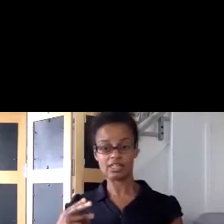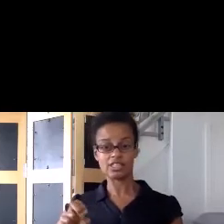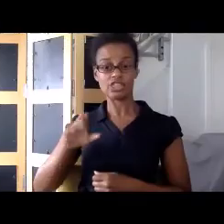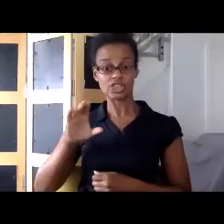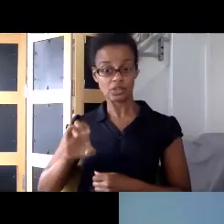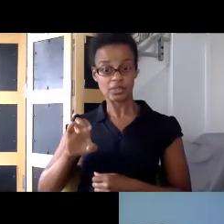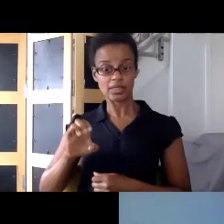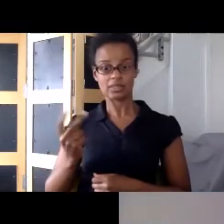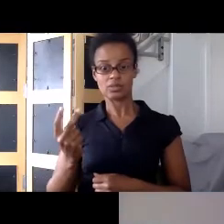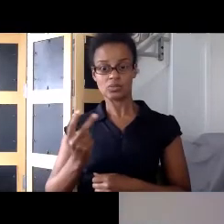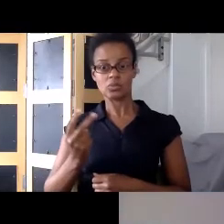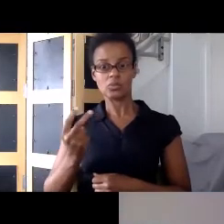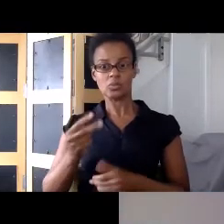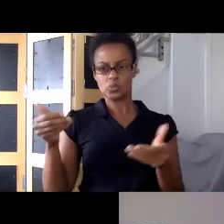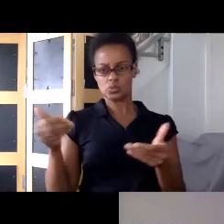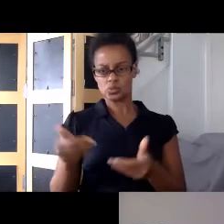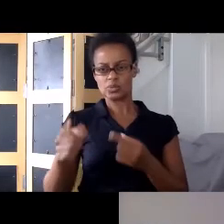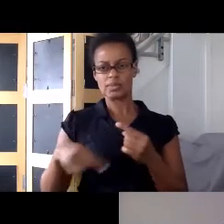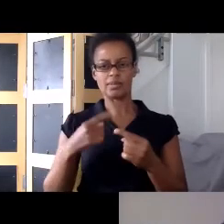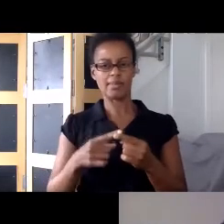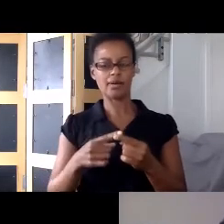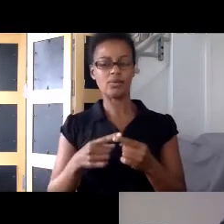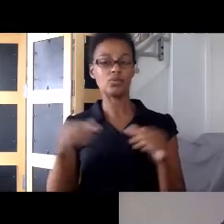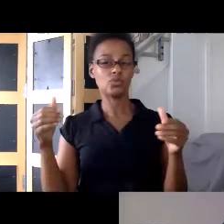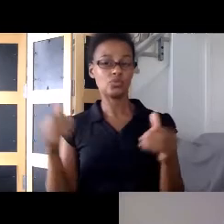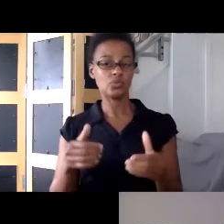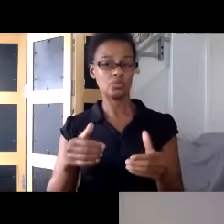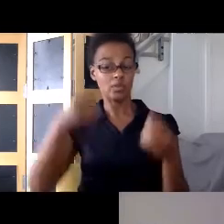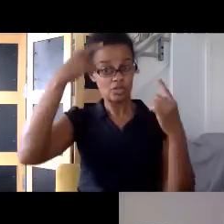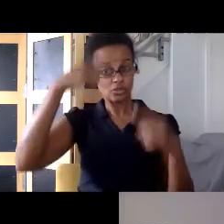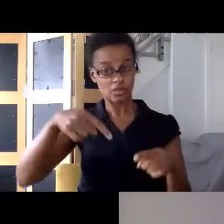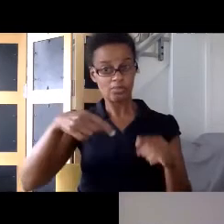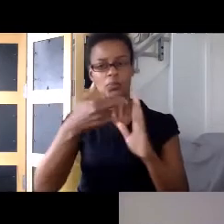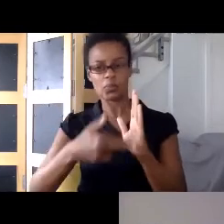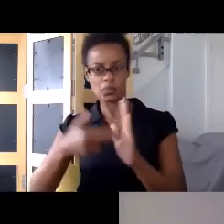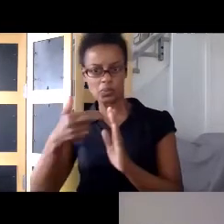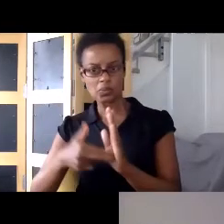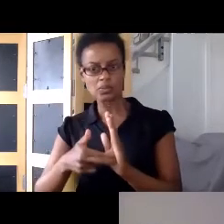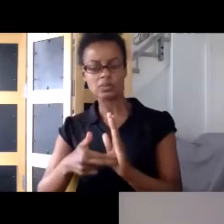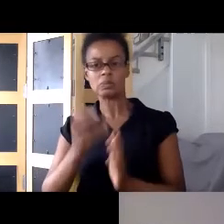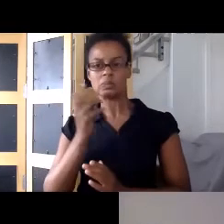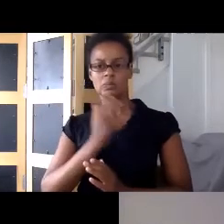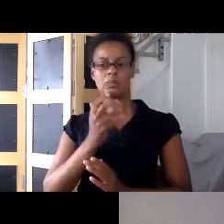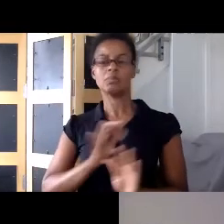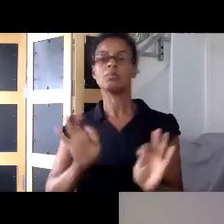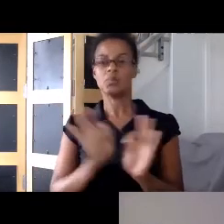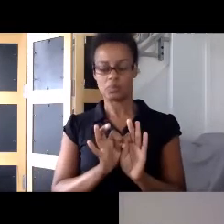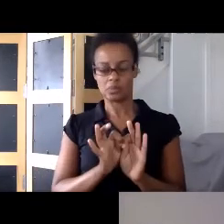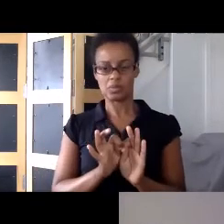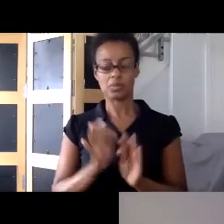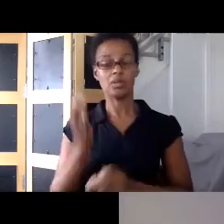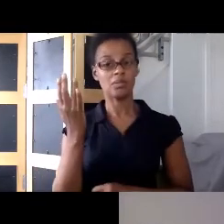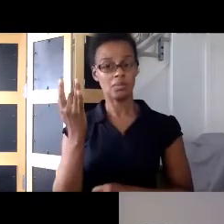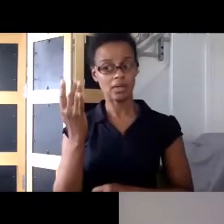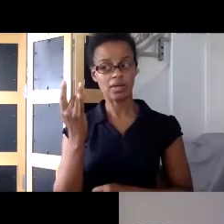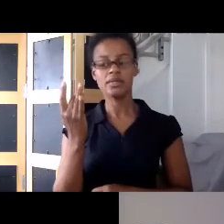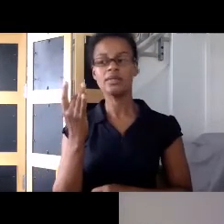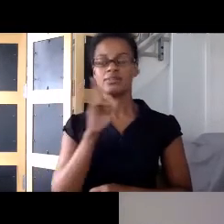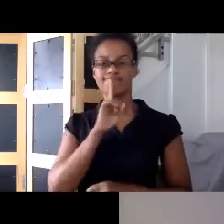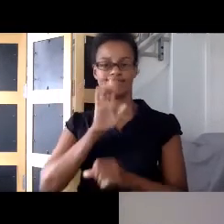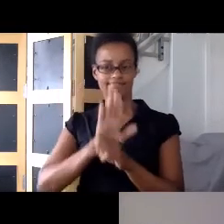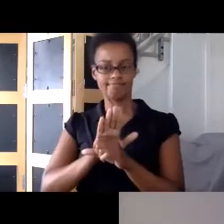those grounding agreements are really important to ensuring that anti-racism work, and sometimes